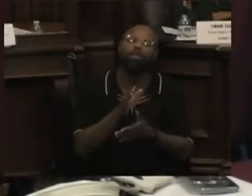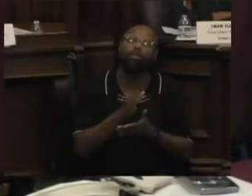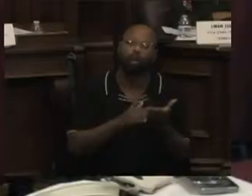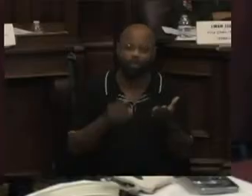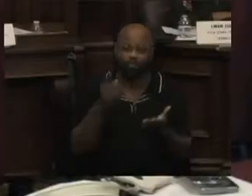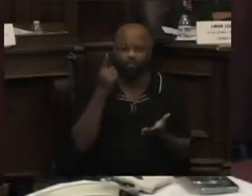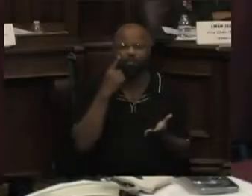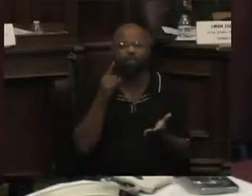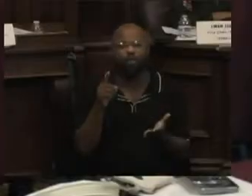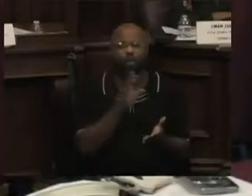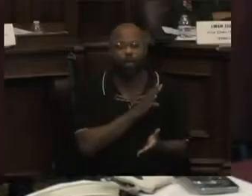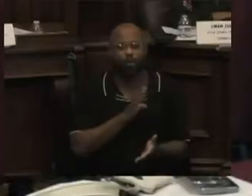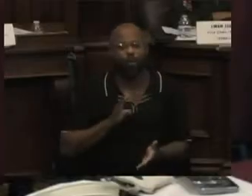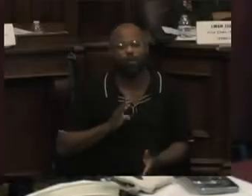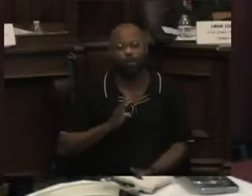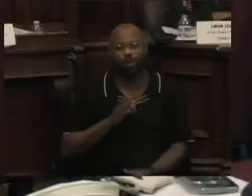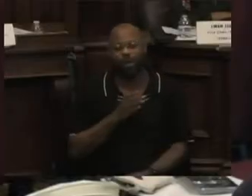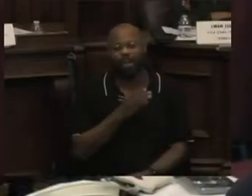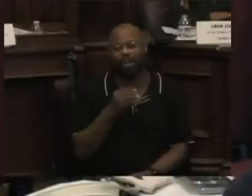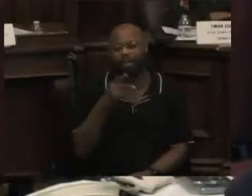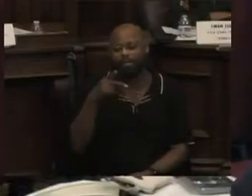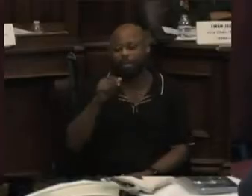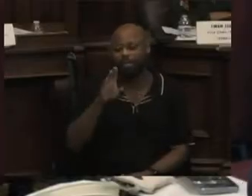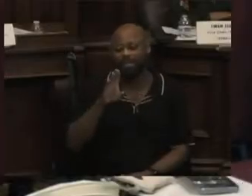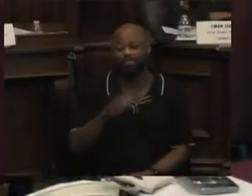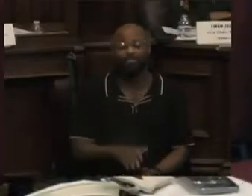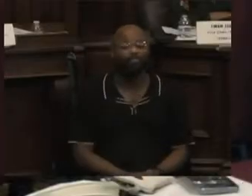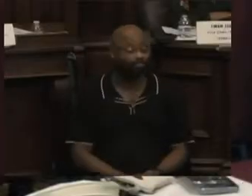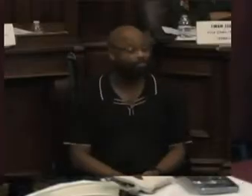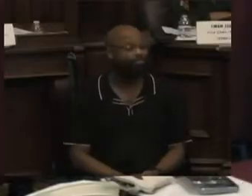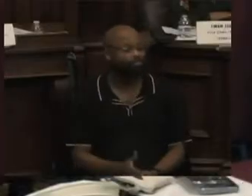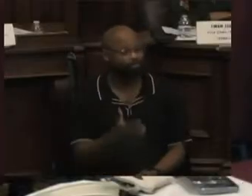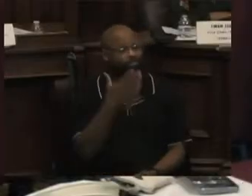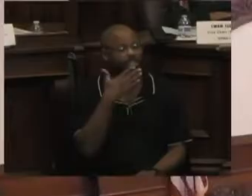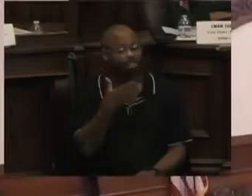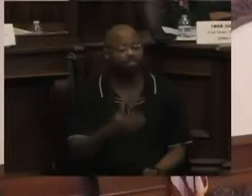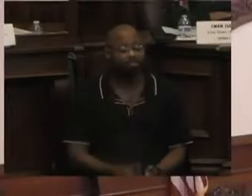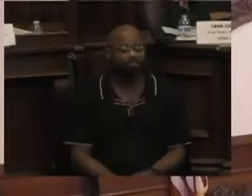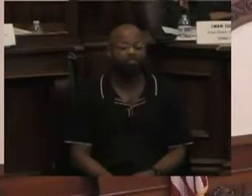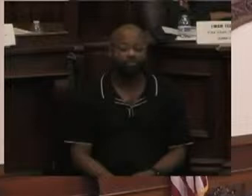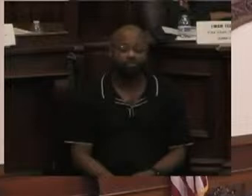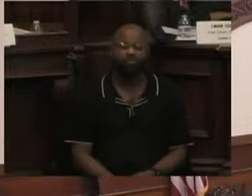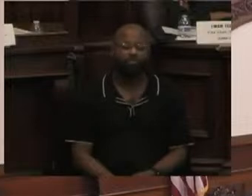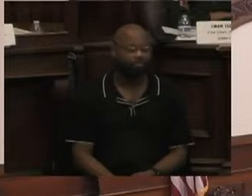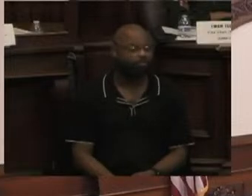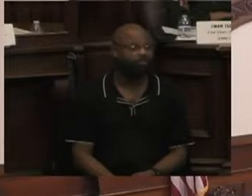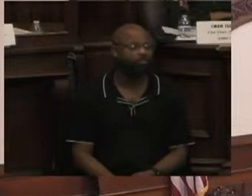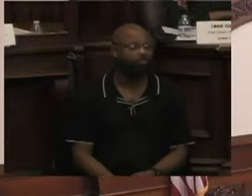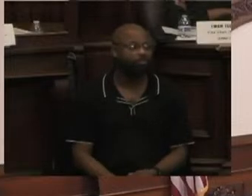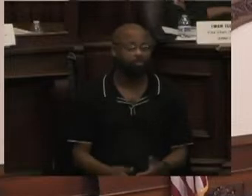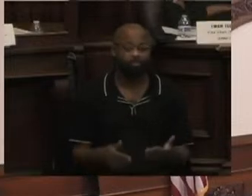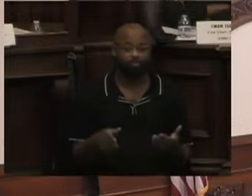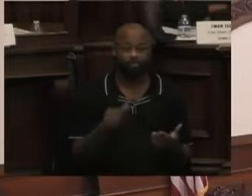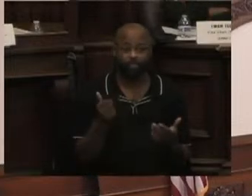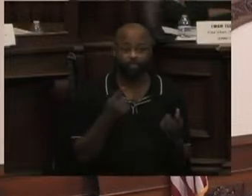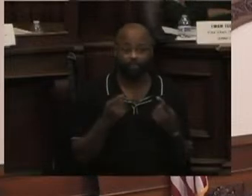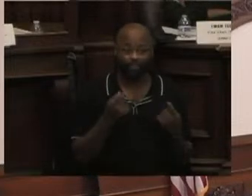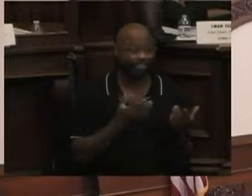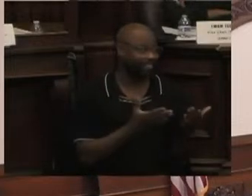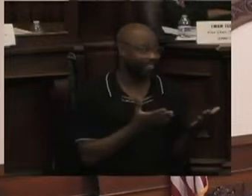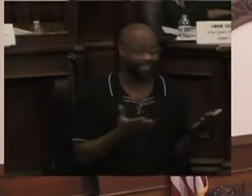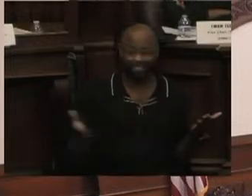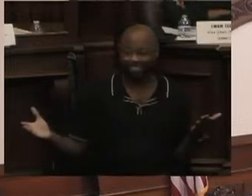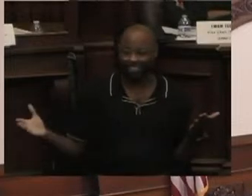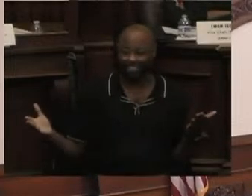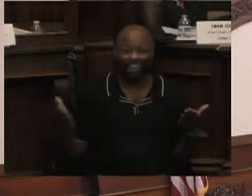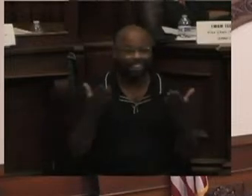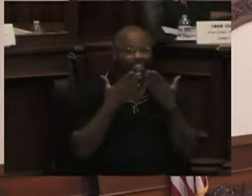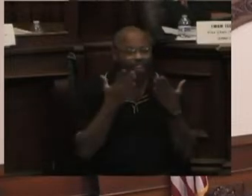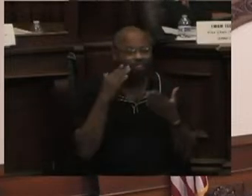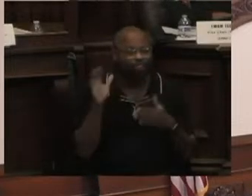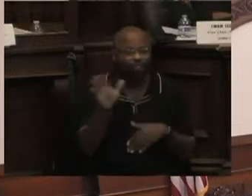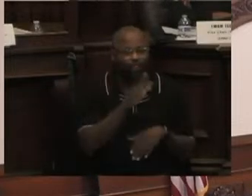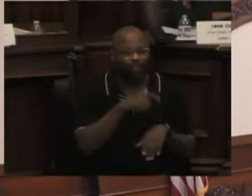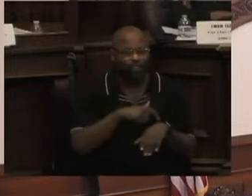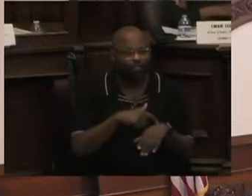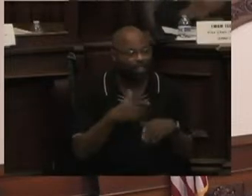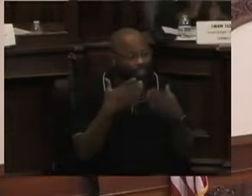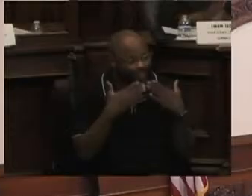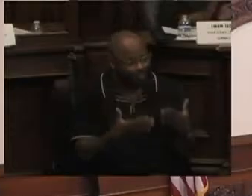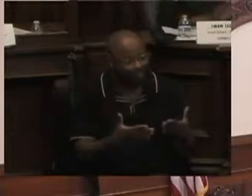very important. Aspect for the